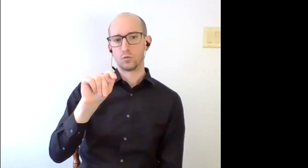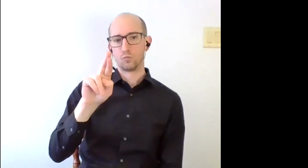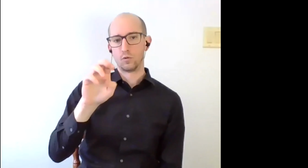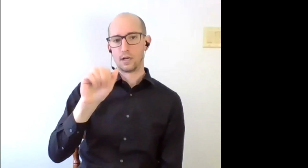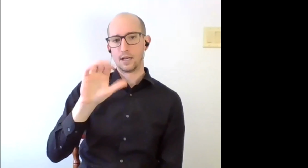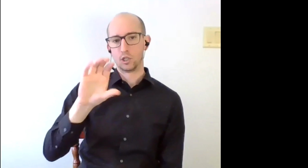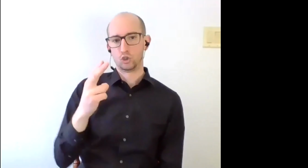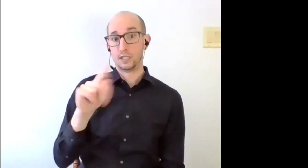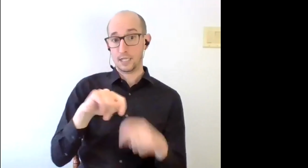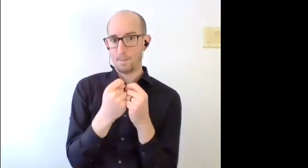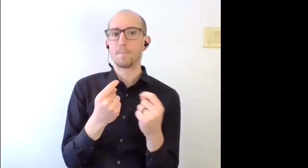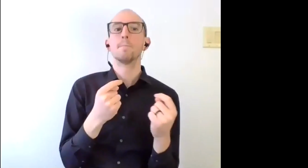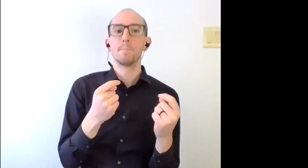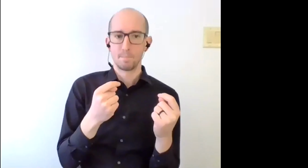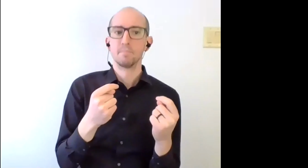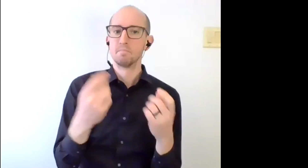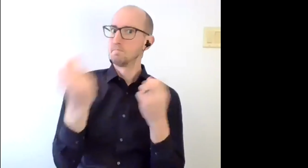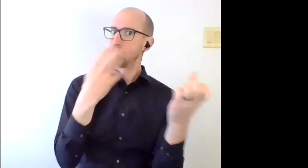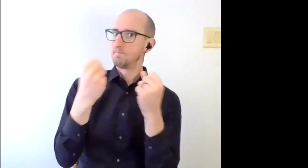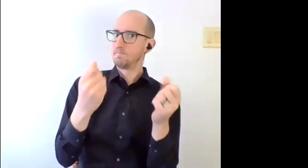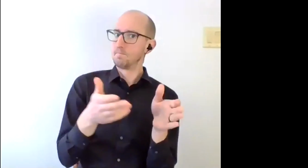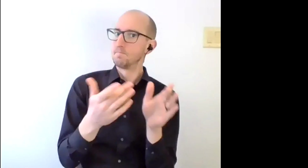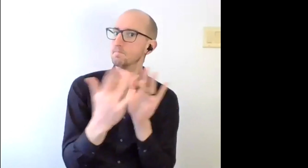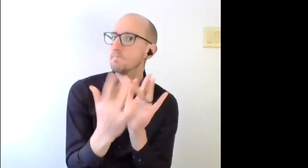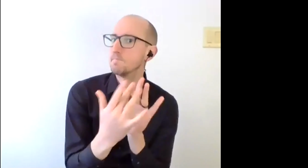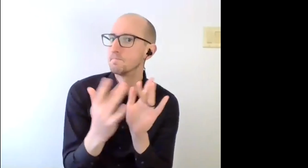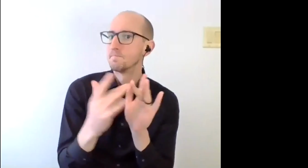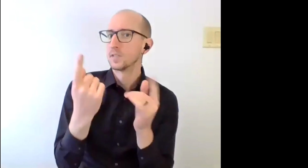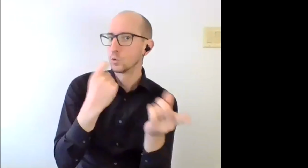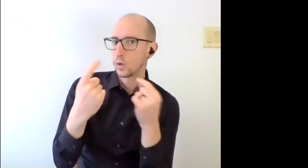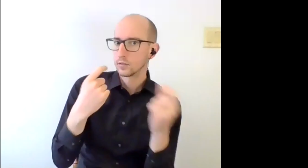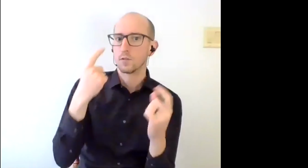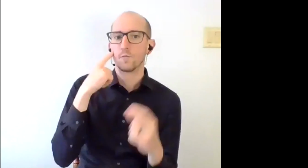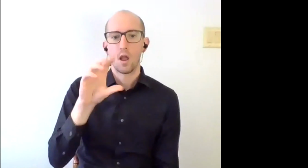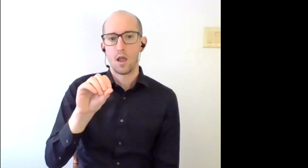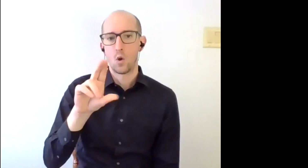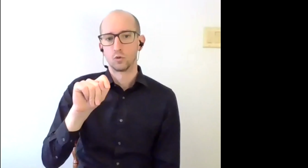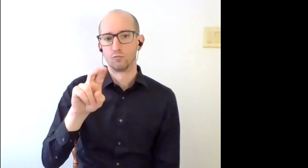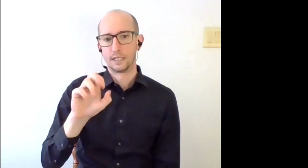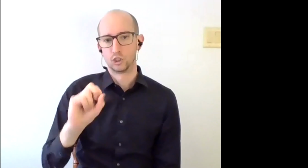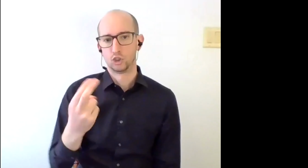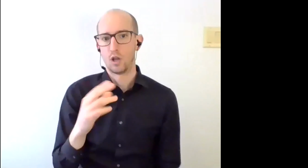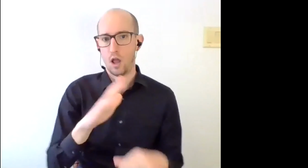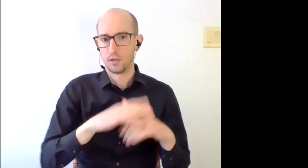student such as a chat at a remote site. We do have that. Our team has been fielding chat calls. Dr.